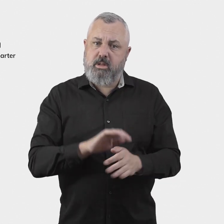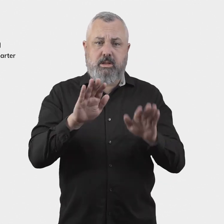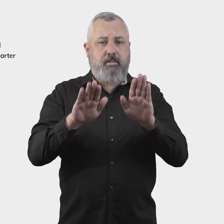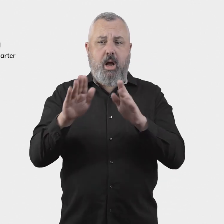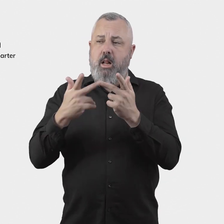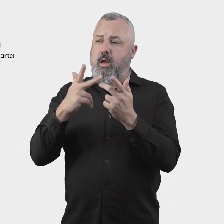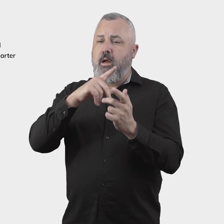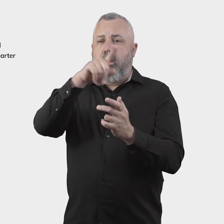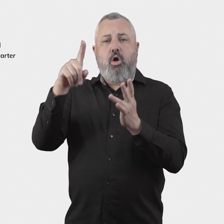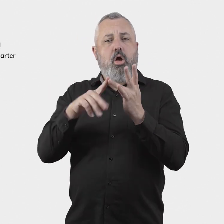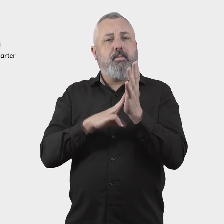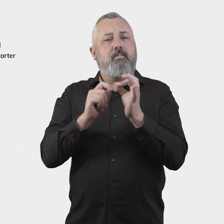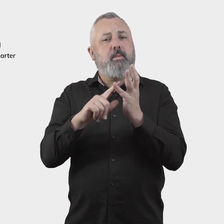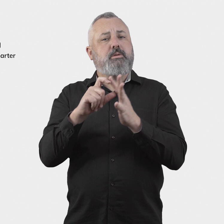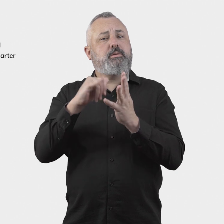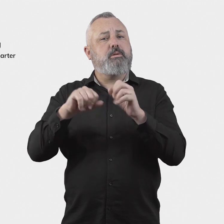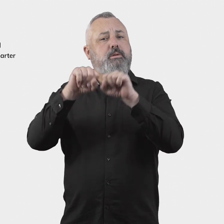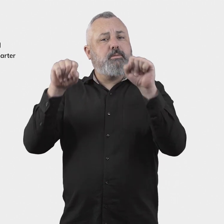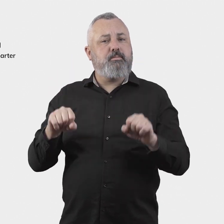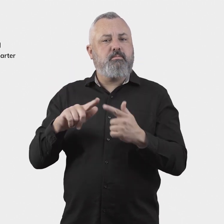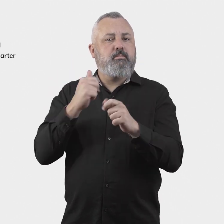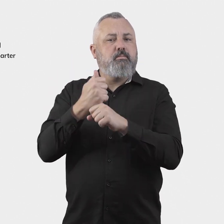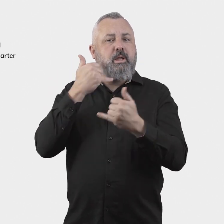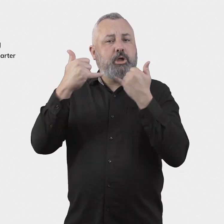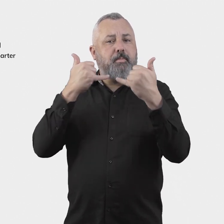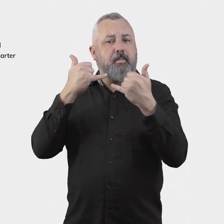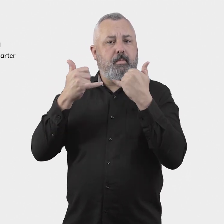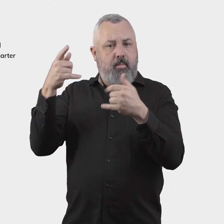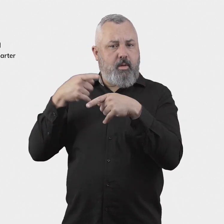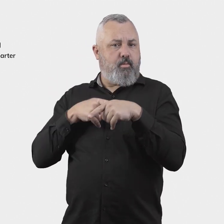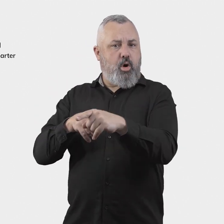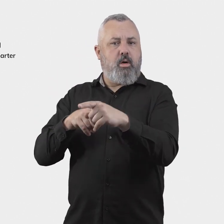Consistent with the approach taken in other industries such as telecommunications, which relies on the